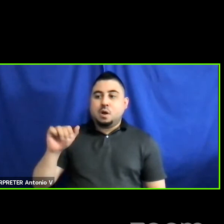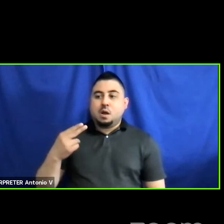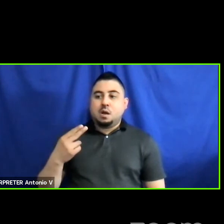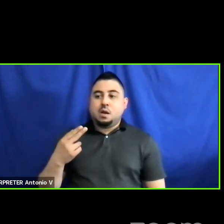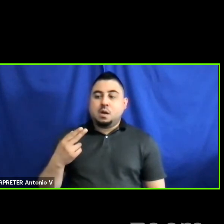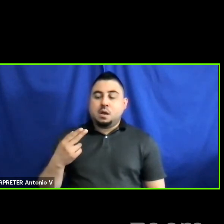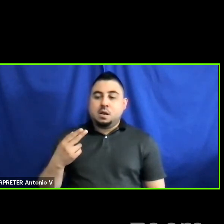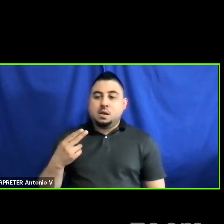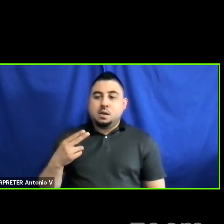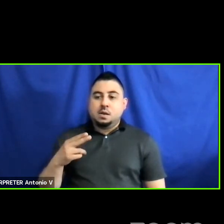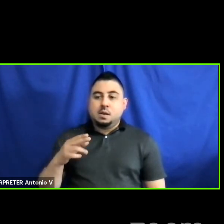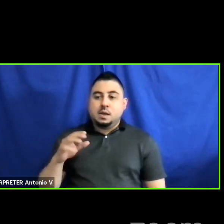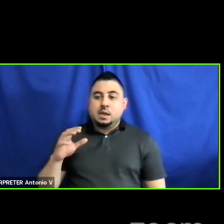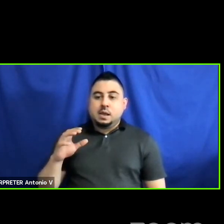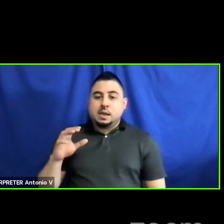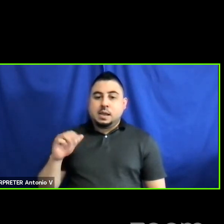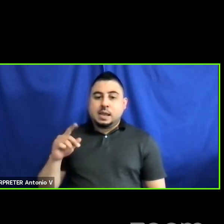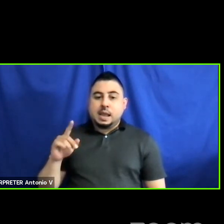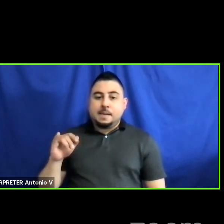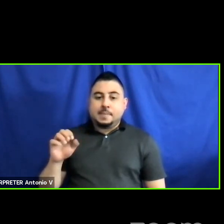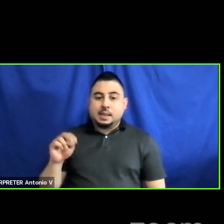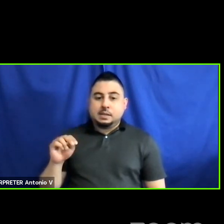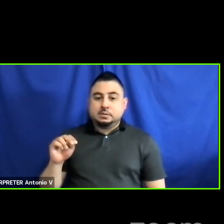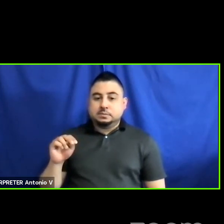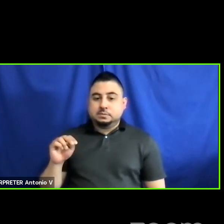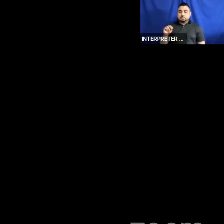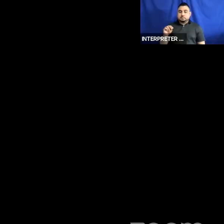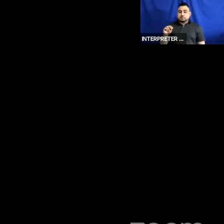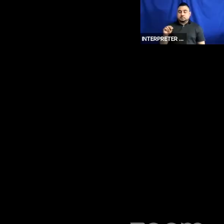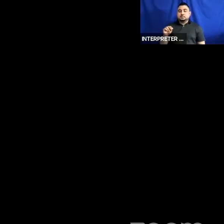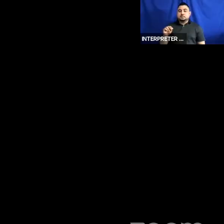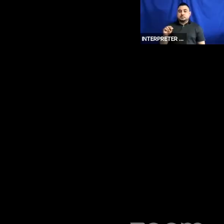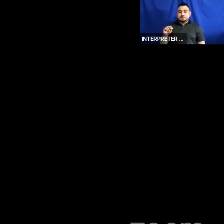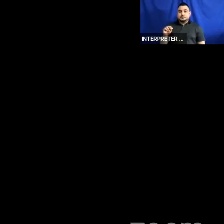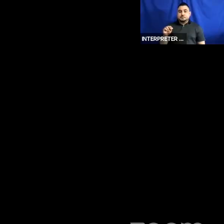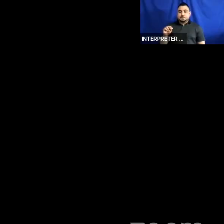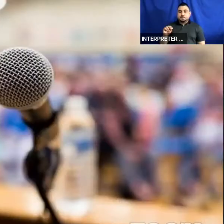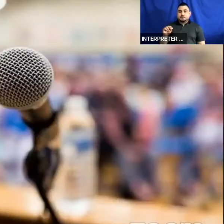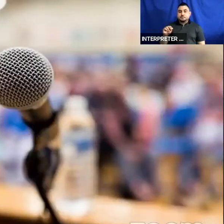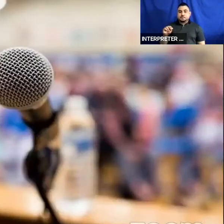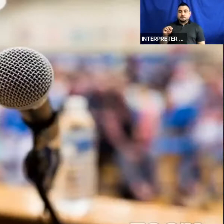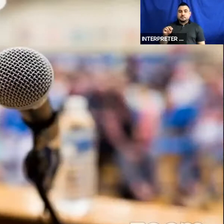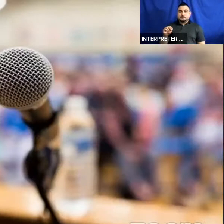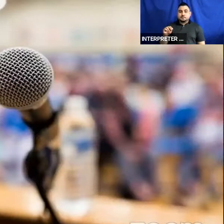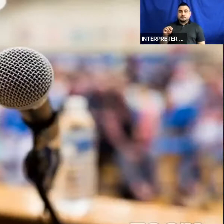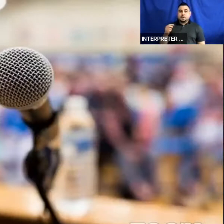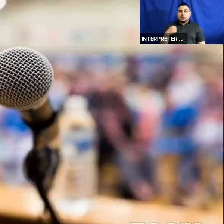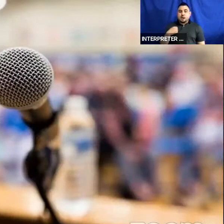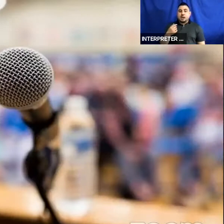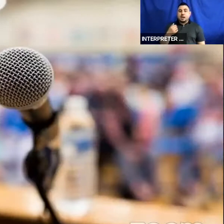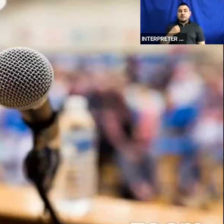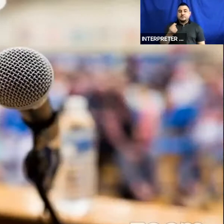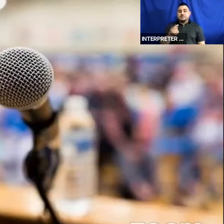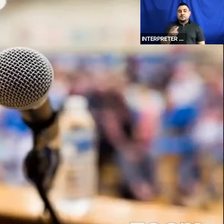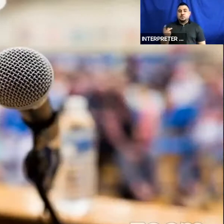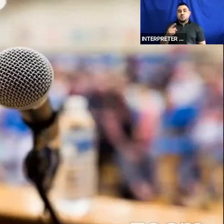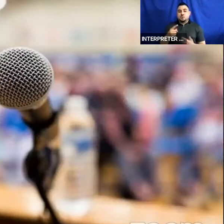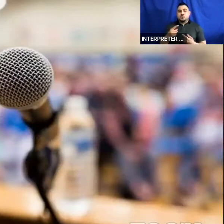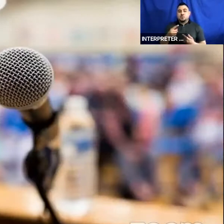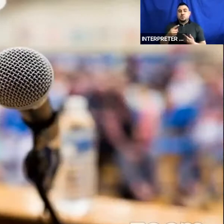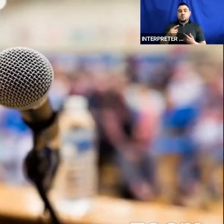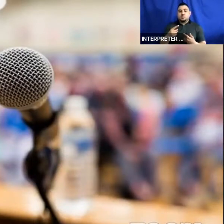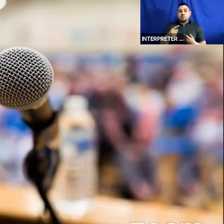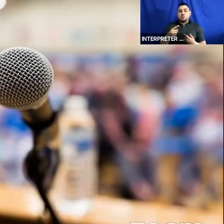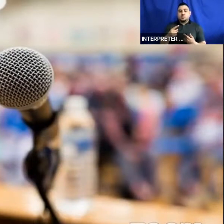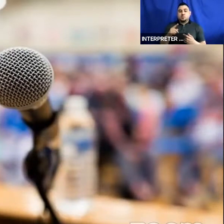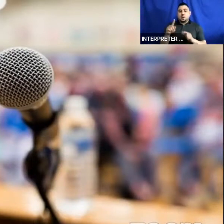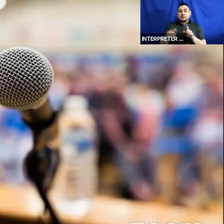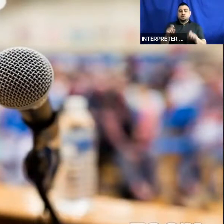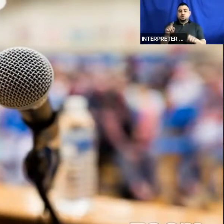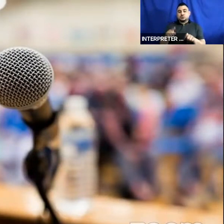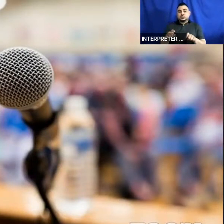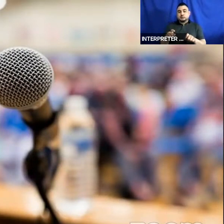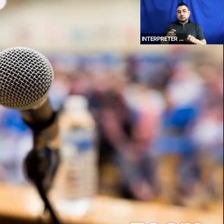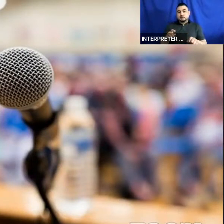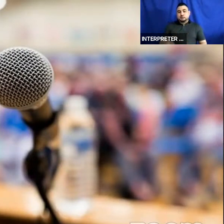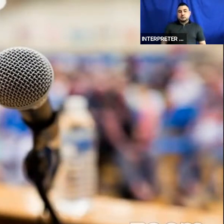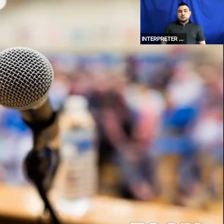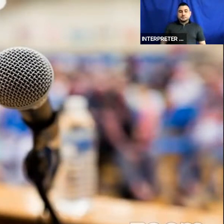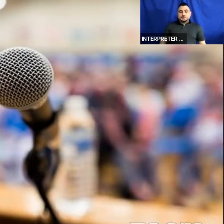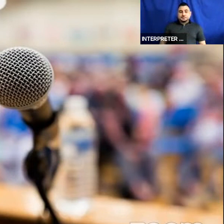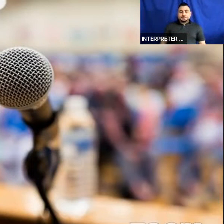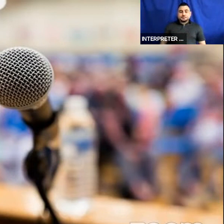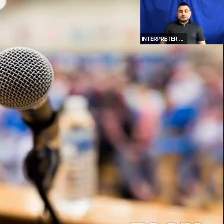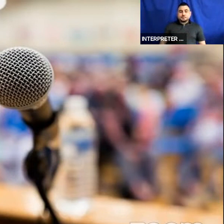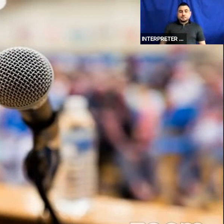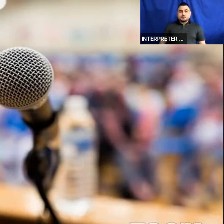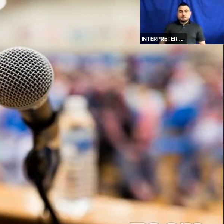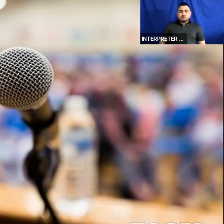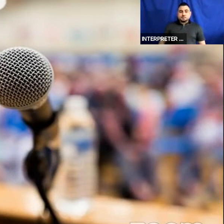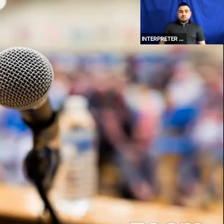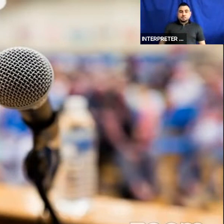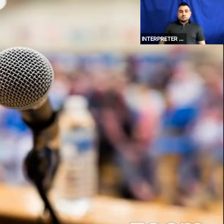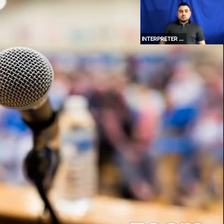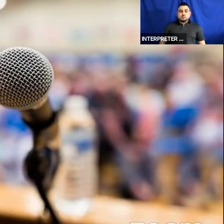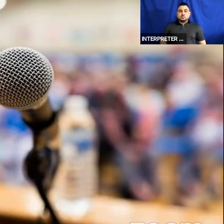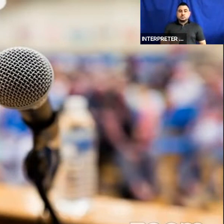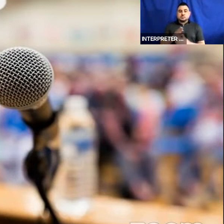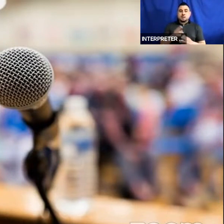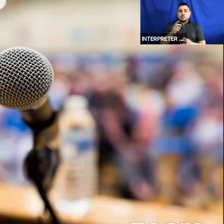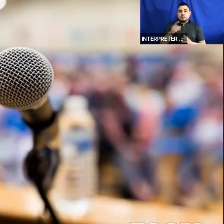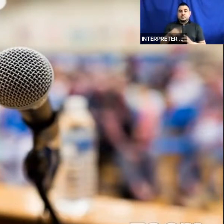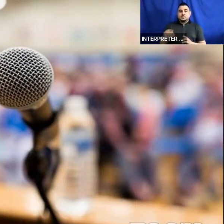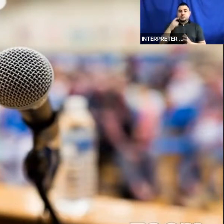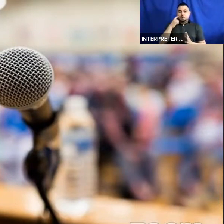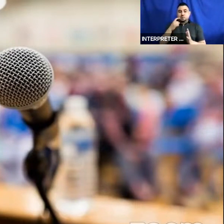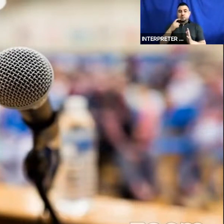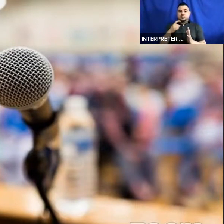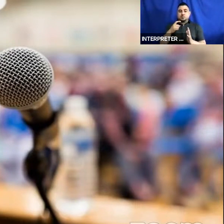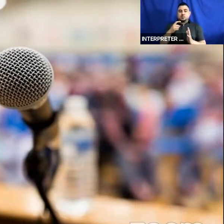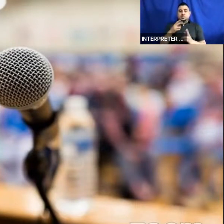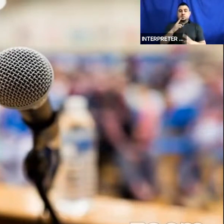So, I have a couple of questions. One is, some of you have noted the variability